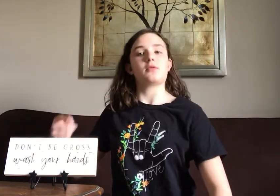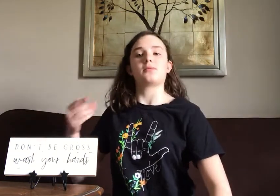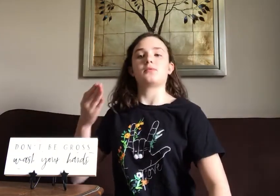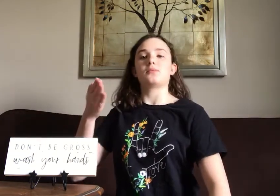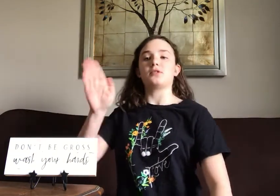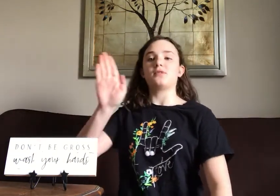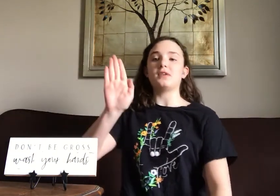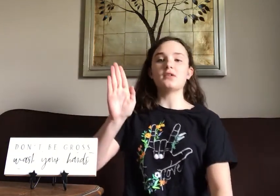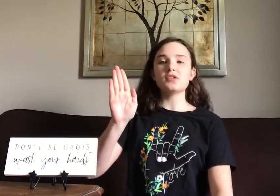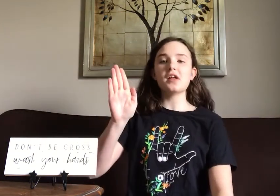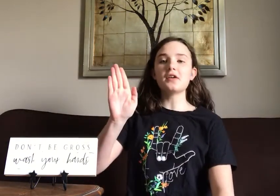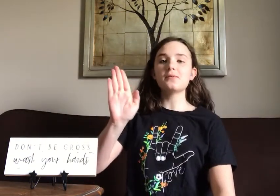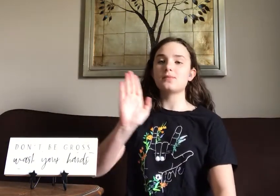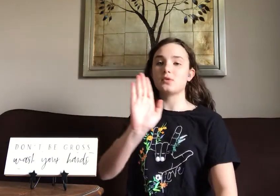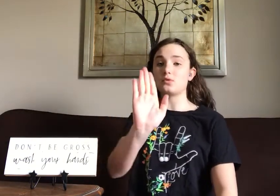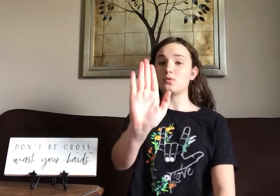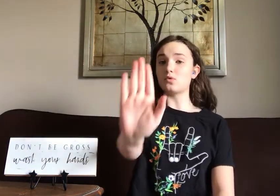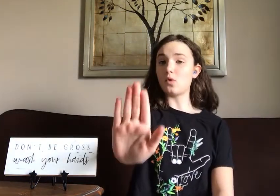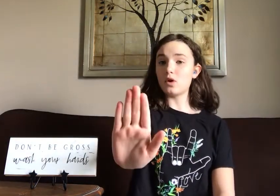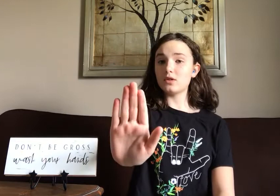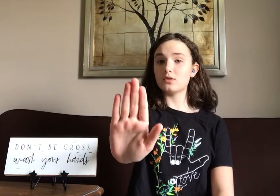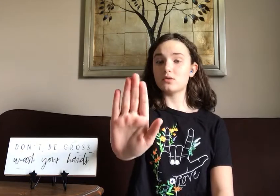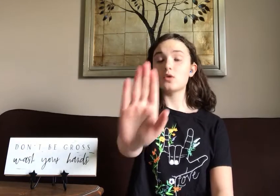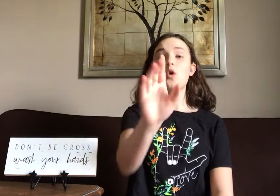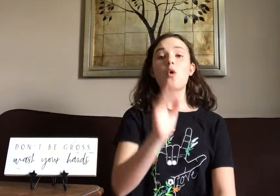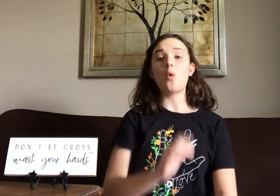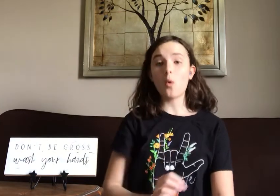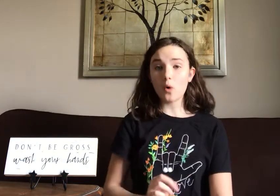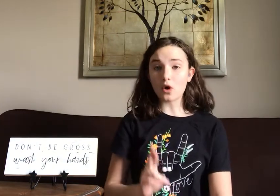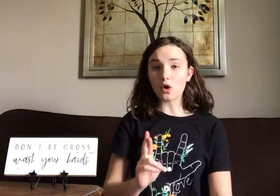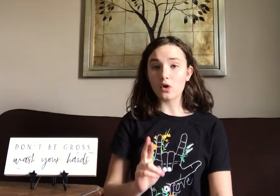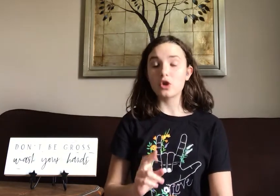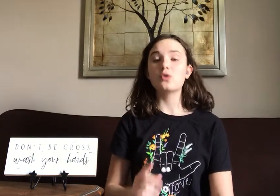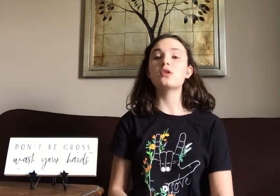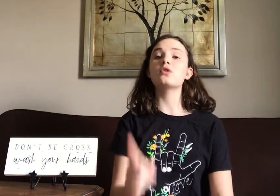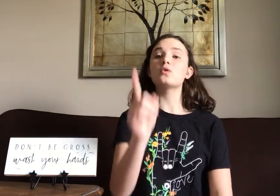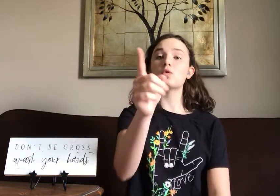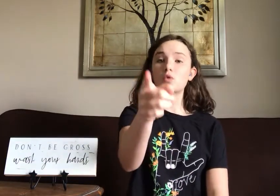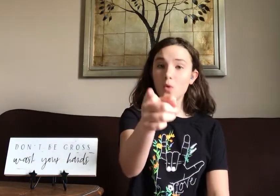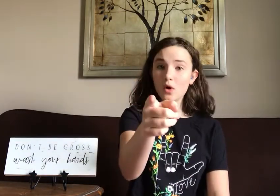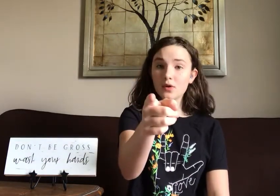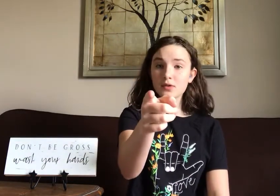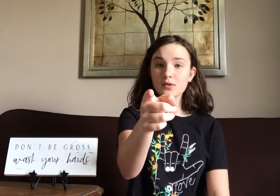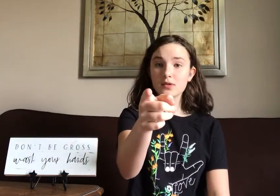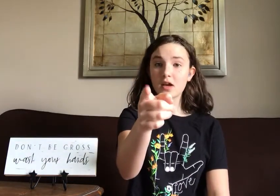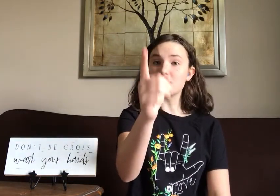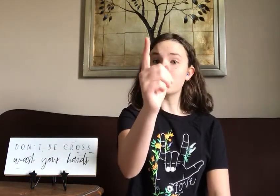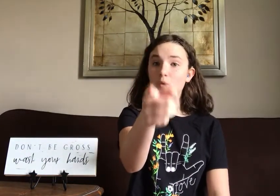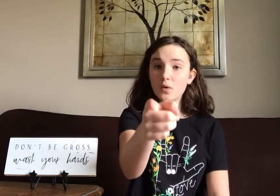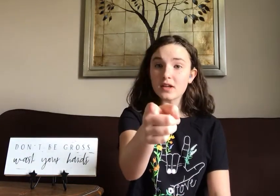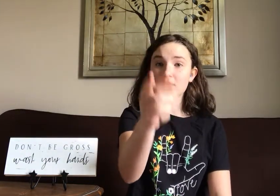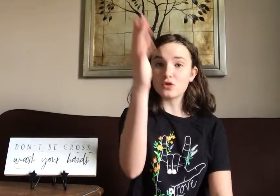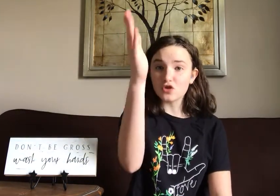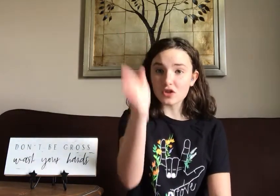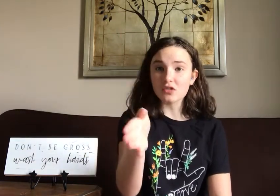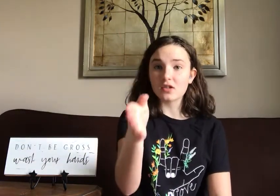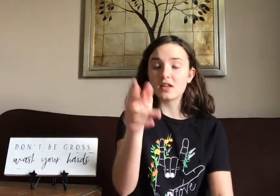Put your figures together and can do Yours or you can do your as your pointing directly